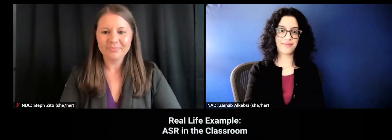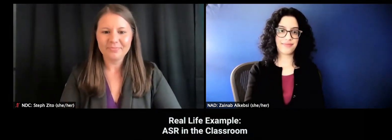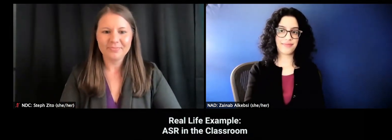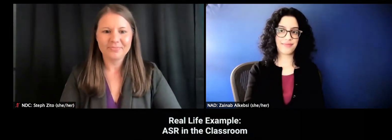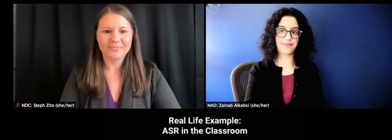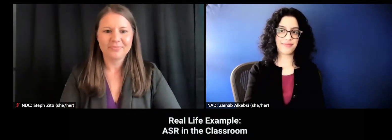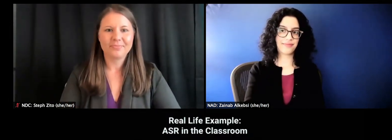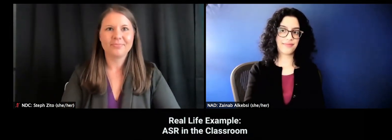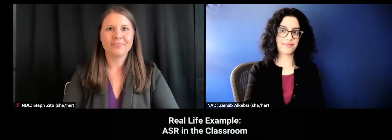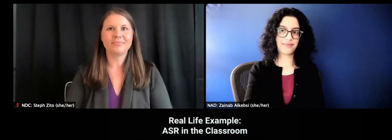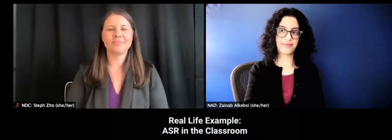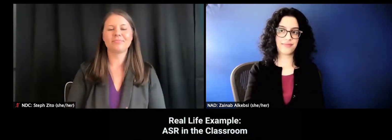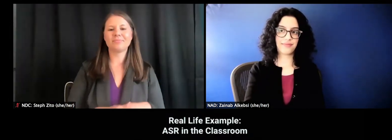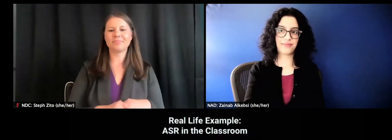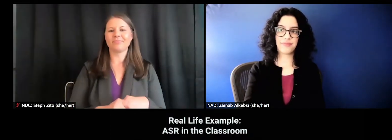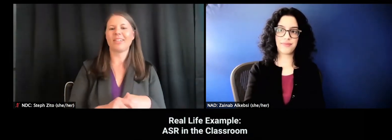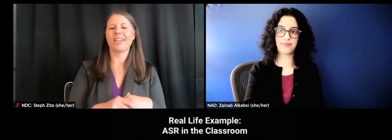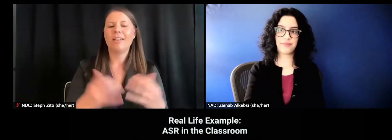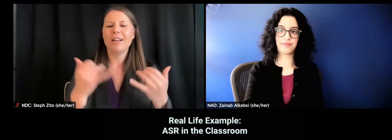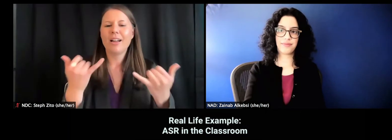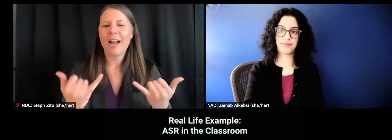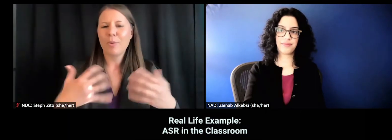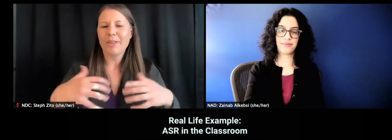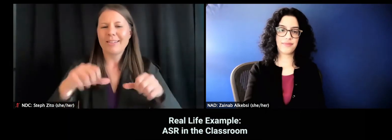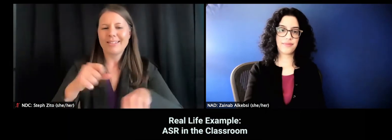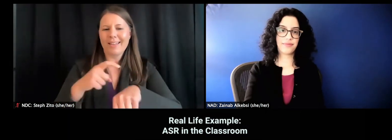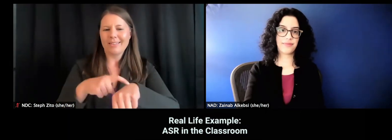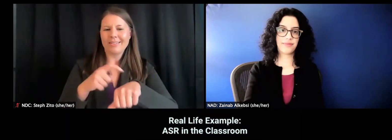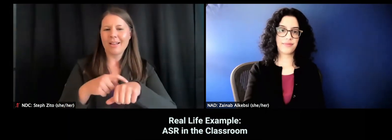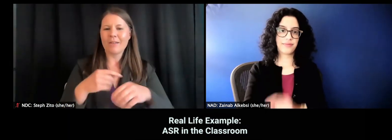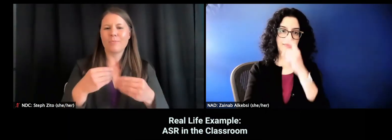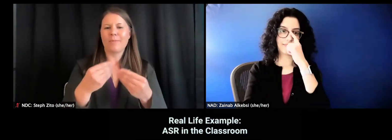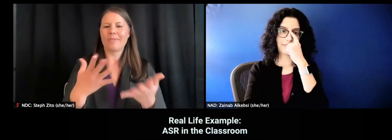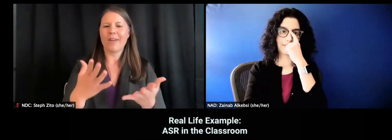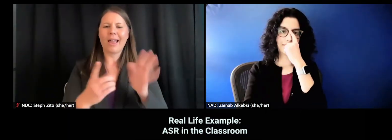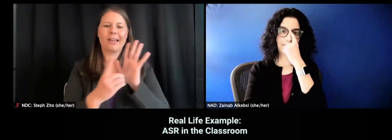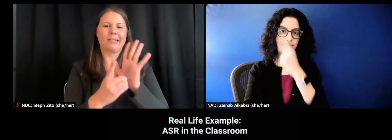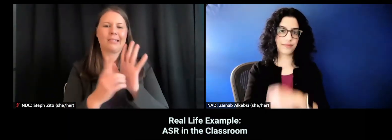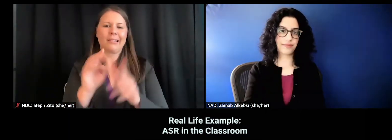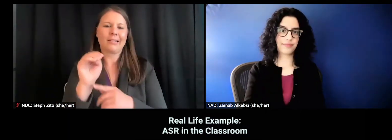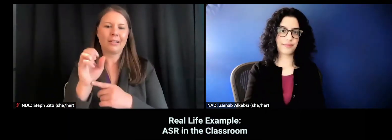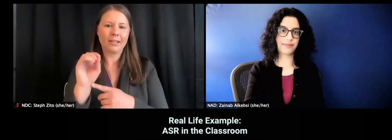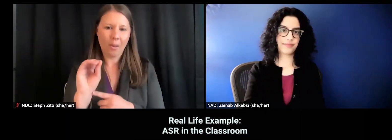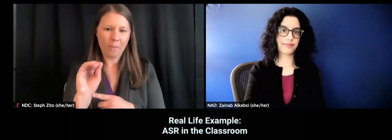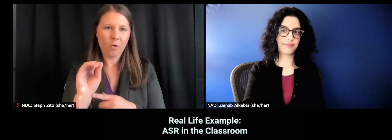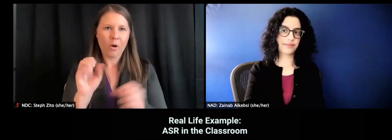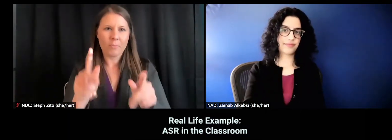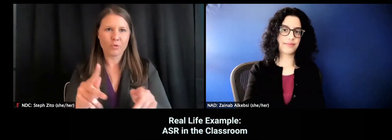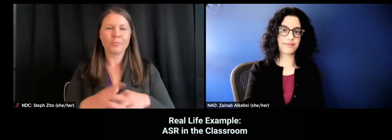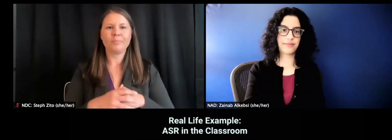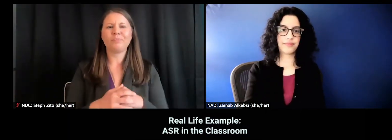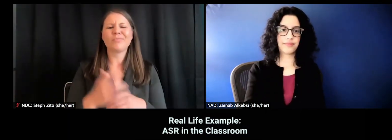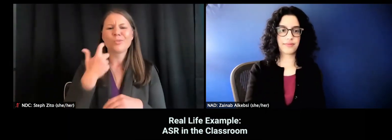Next slide, please. I would like to take the time to provide a demo.